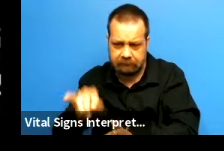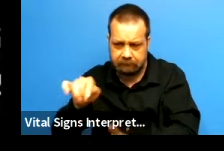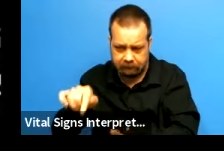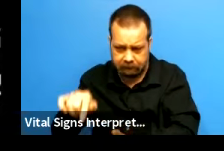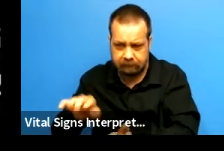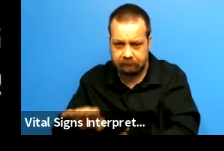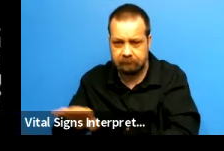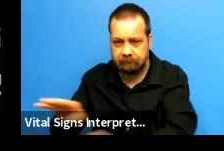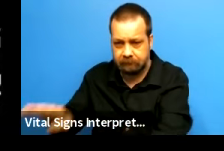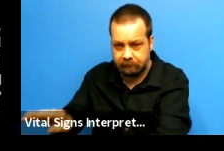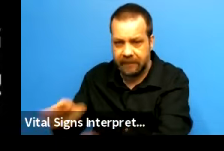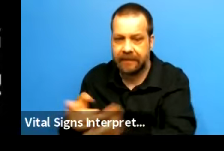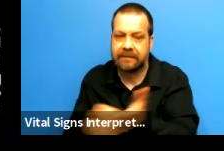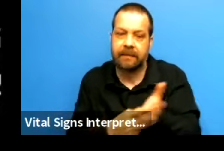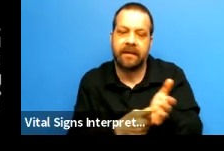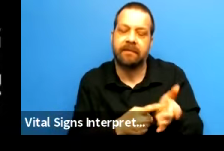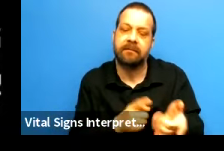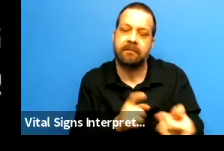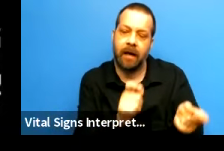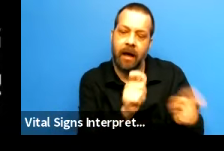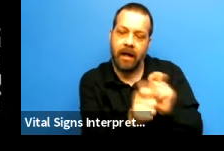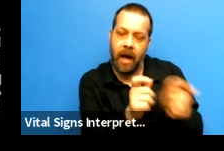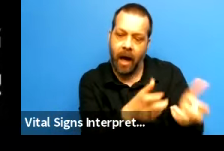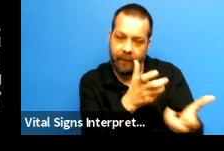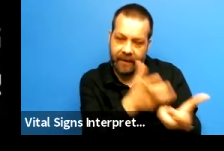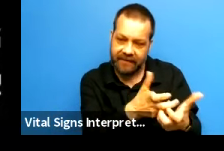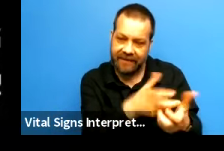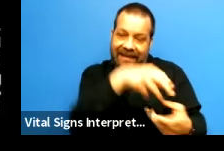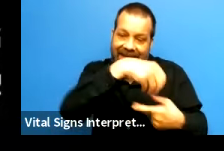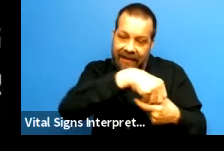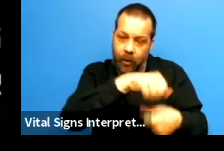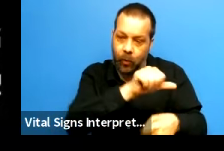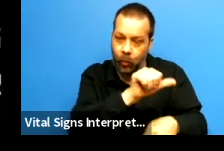the need for accommodations in the workplace.